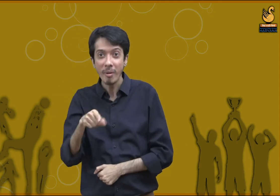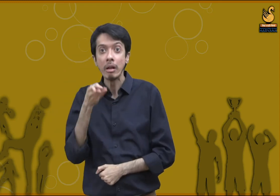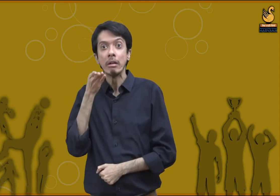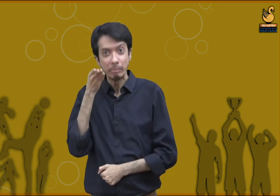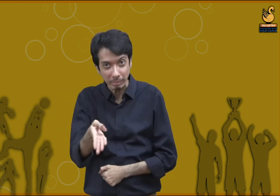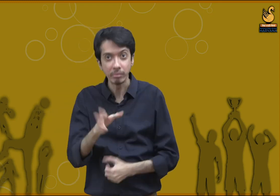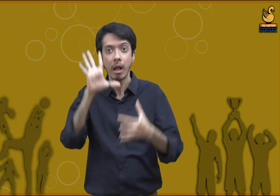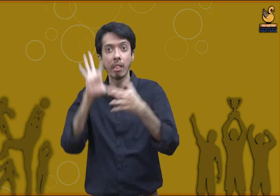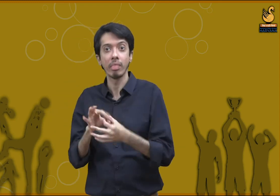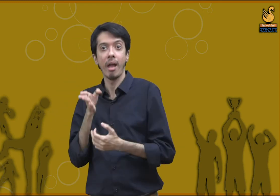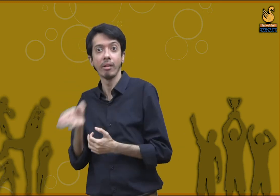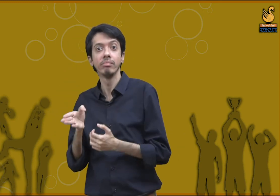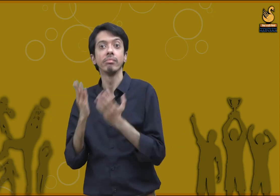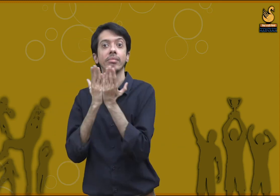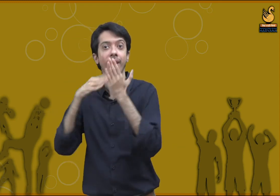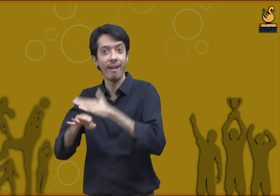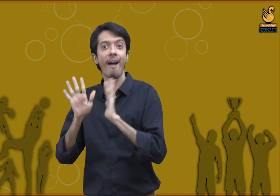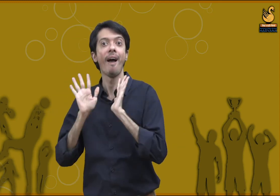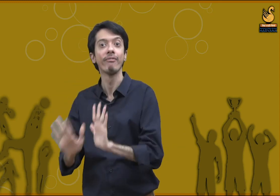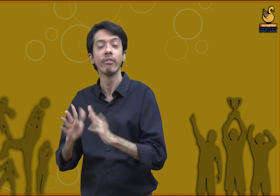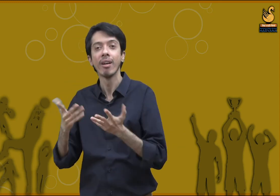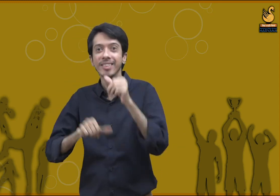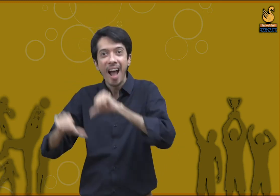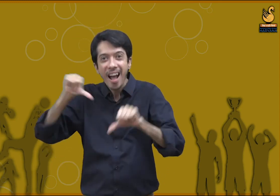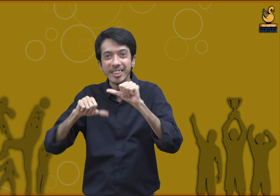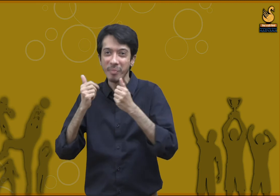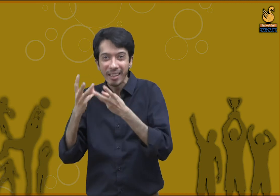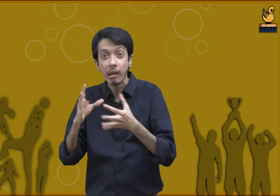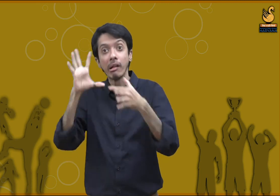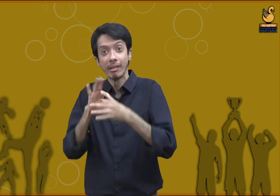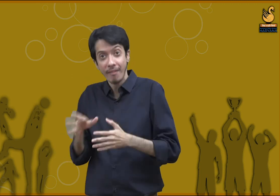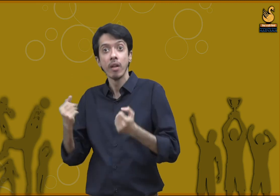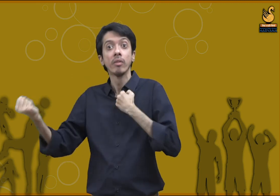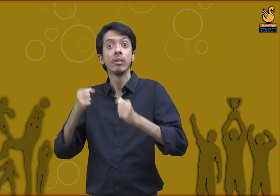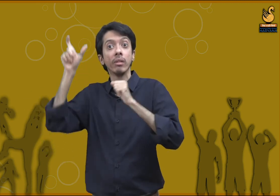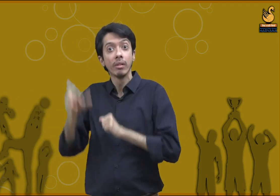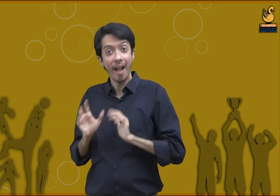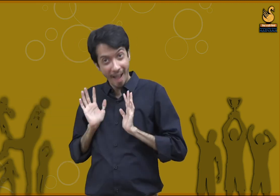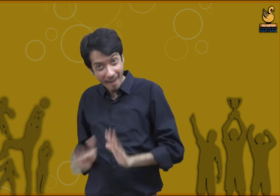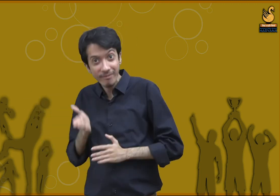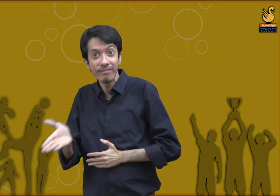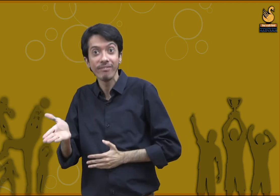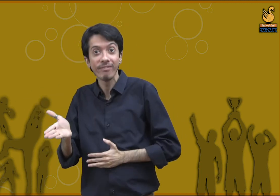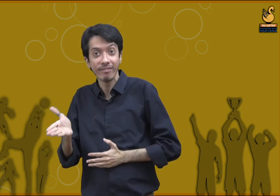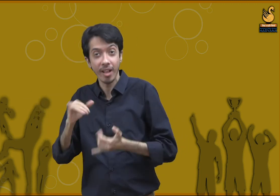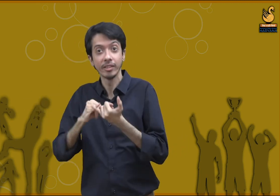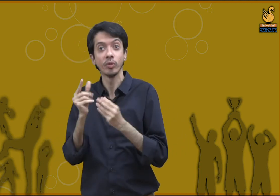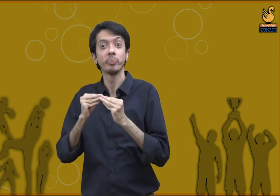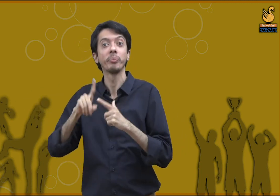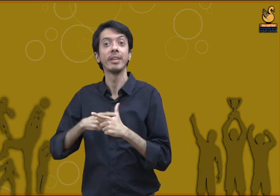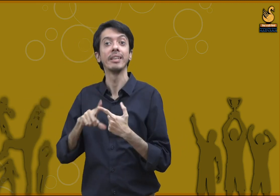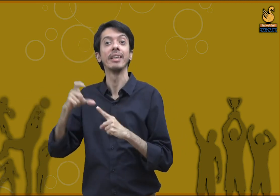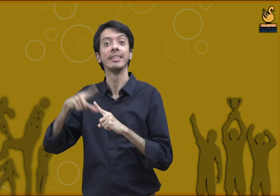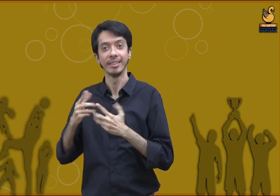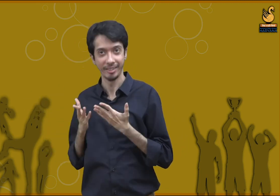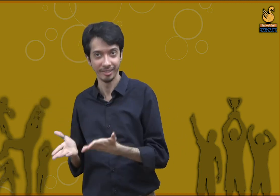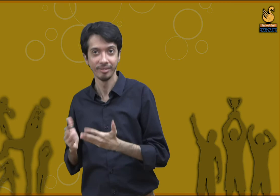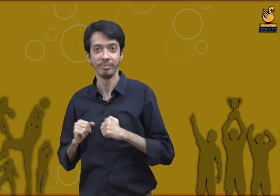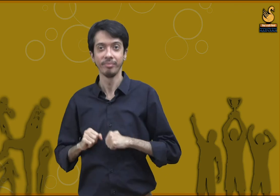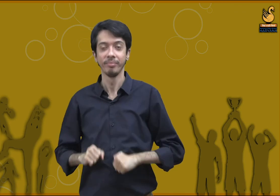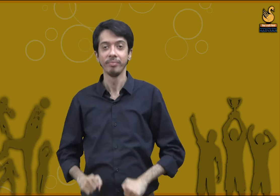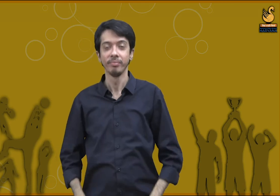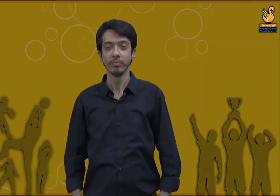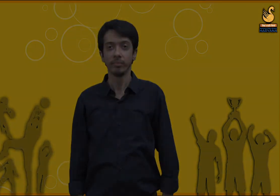There are many sub disciplines under this subject. So now physical education has also become a subject like other subjects.